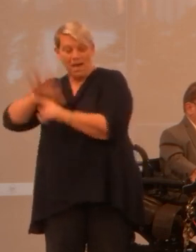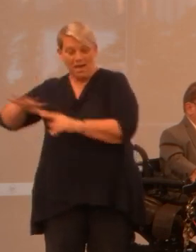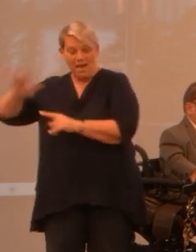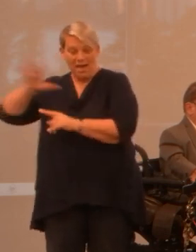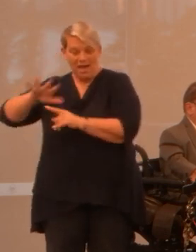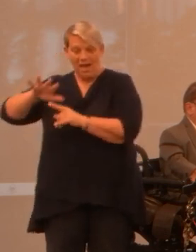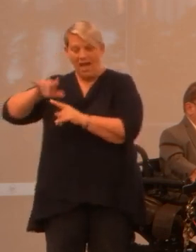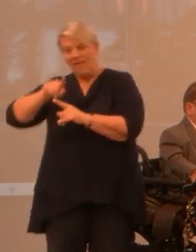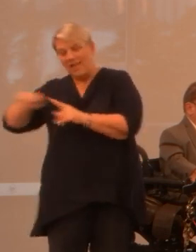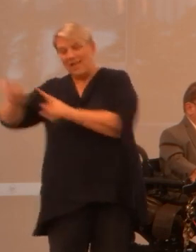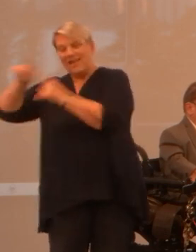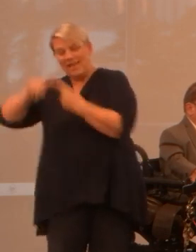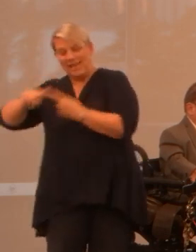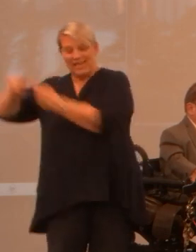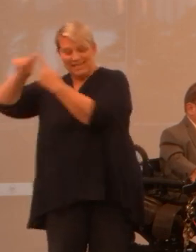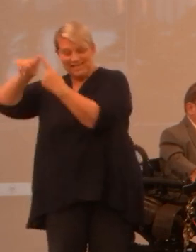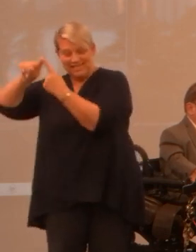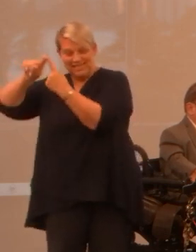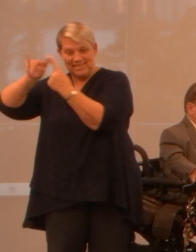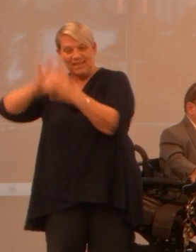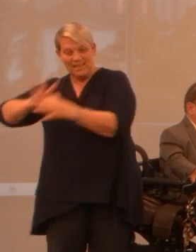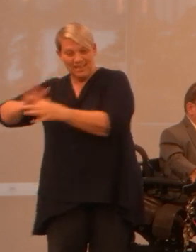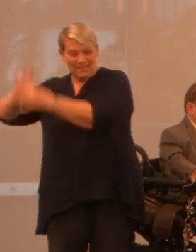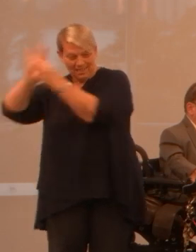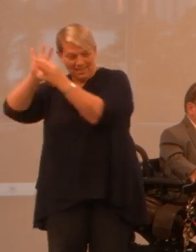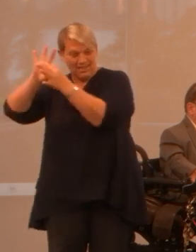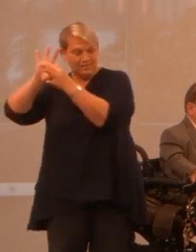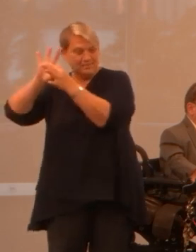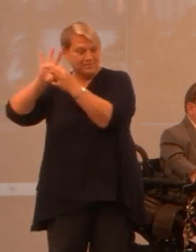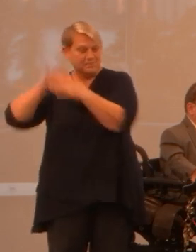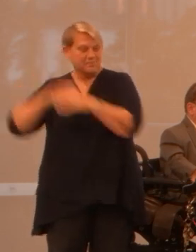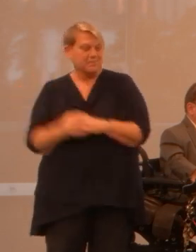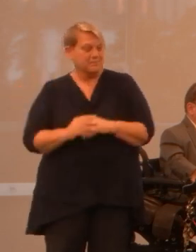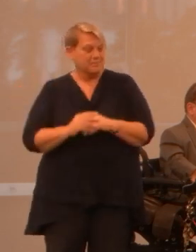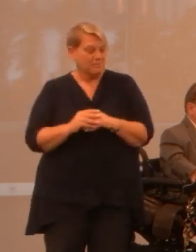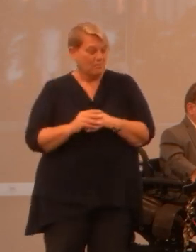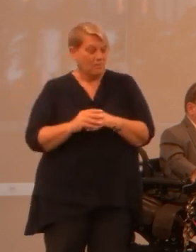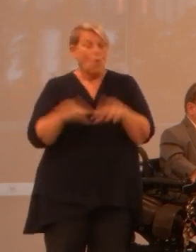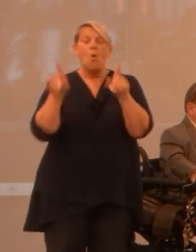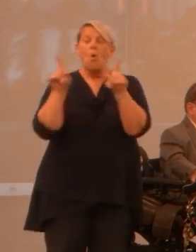is east of Kaneang, Minang which is south of Koreng. Also take this opportunity to